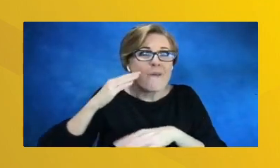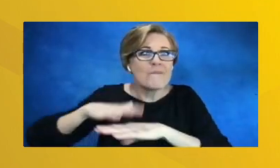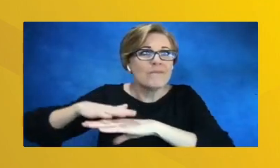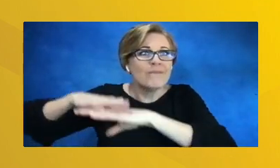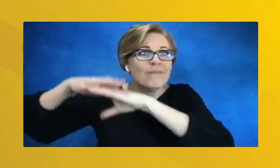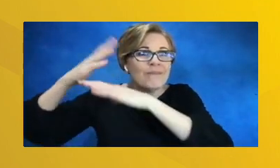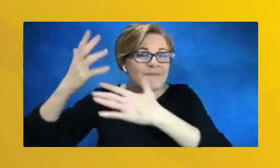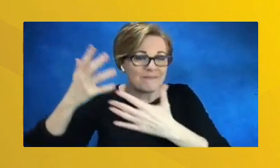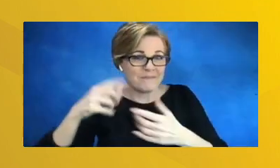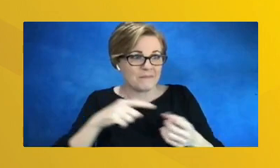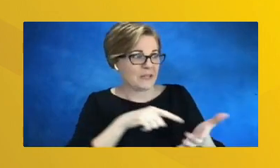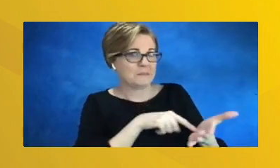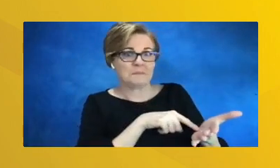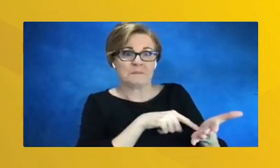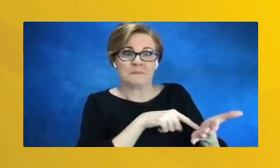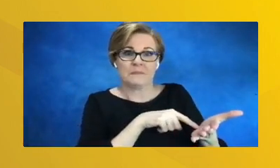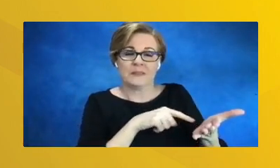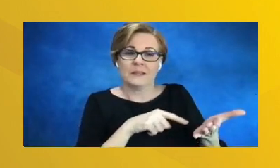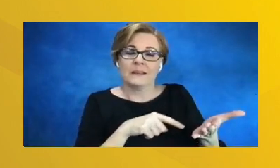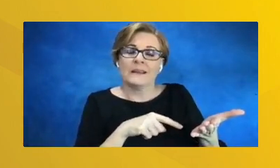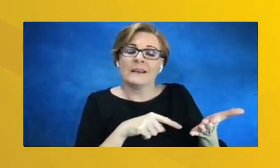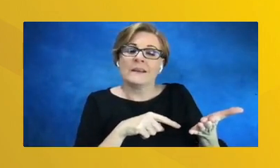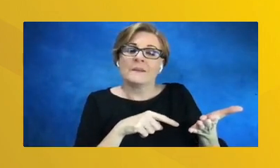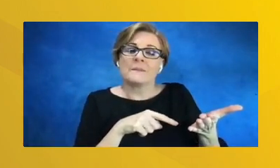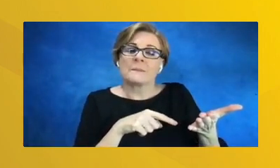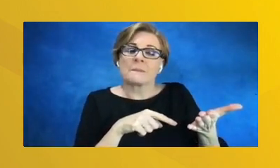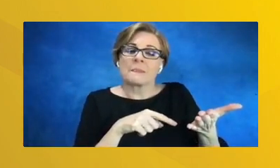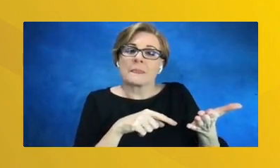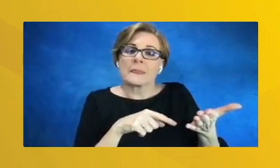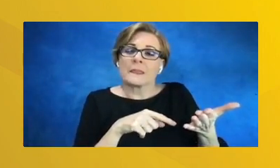And this object provides a lot of entry points for talking about a lot of different topics.